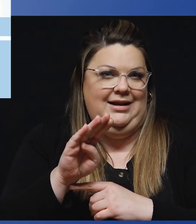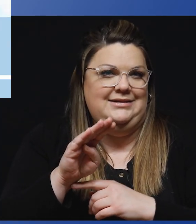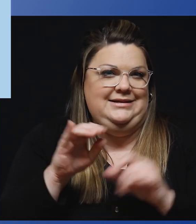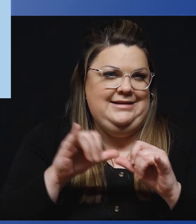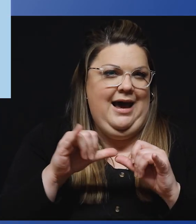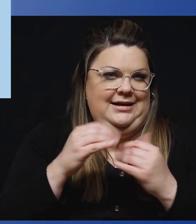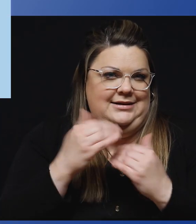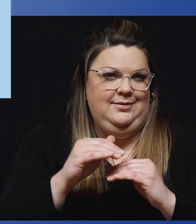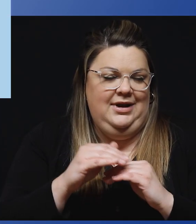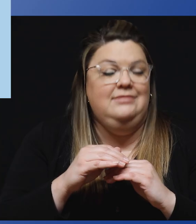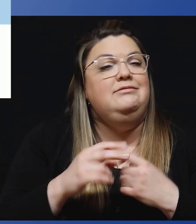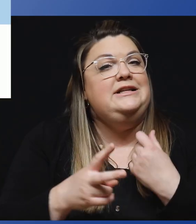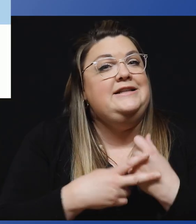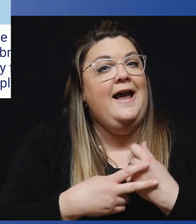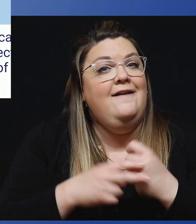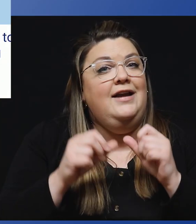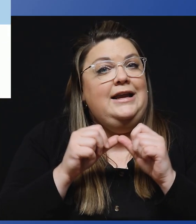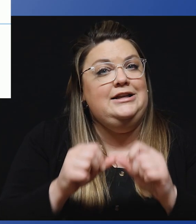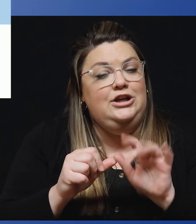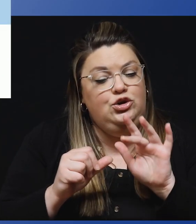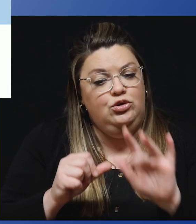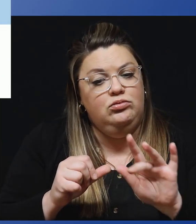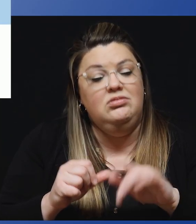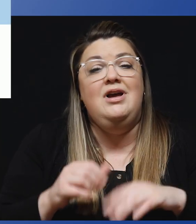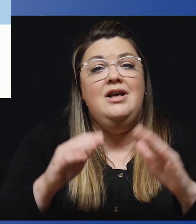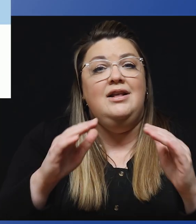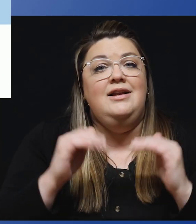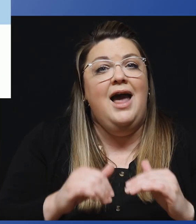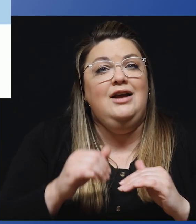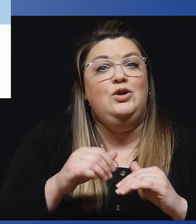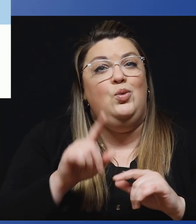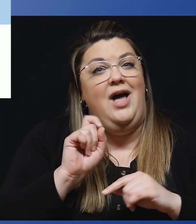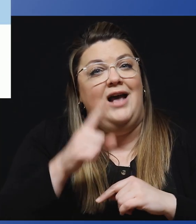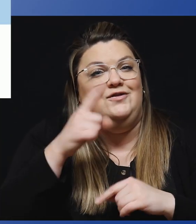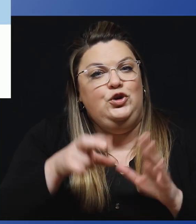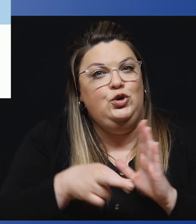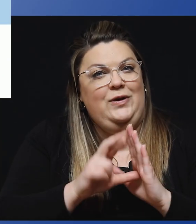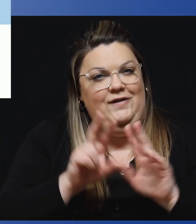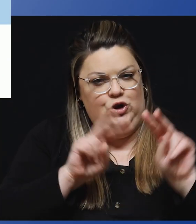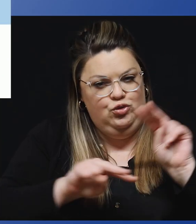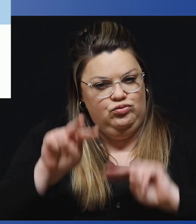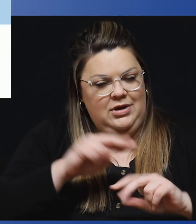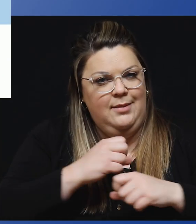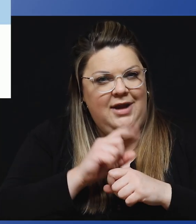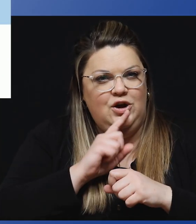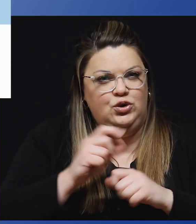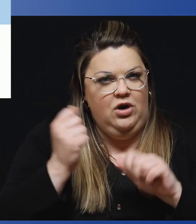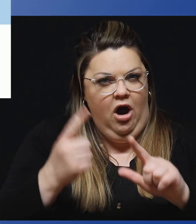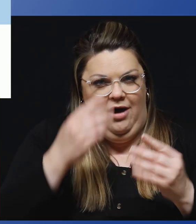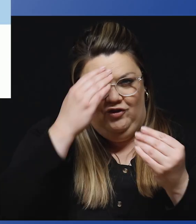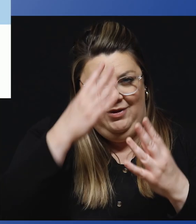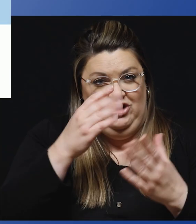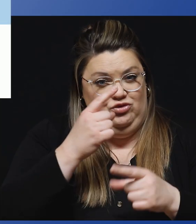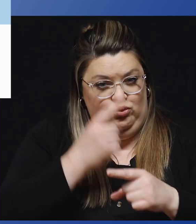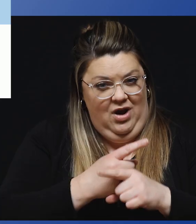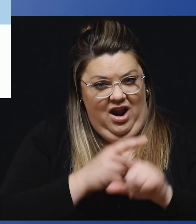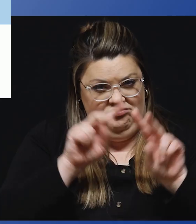The next tab will prompt you to review your application prior to submitting. Please ensure all information is correct.